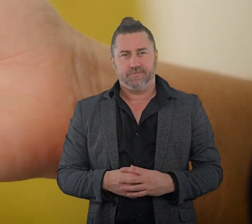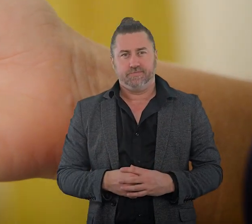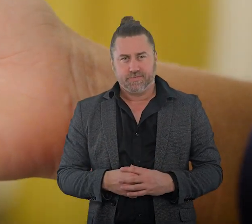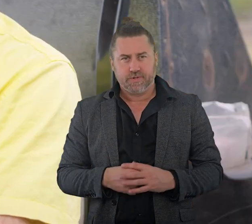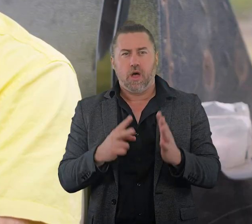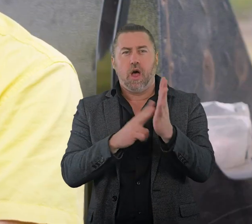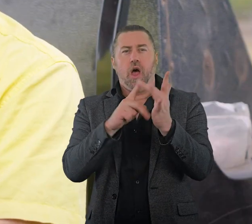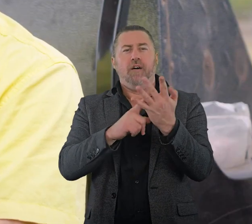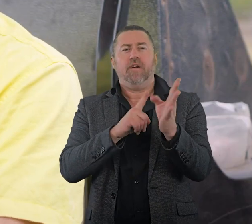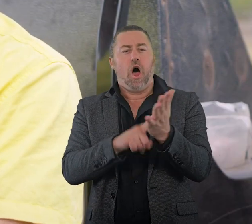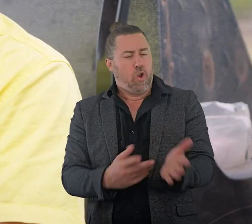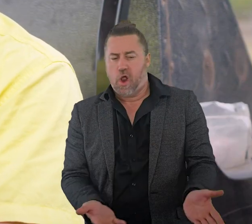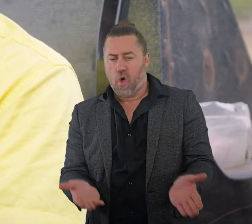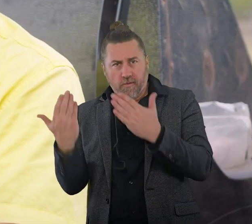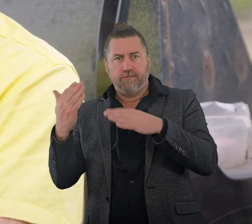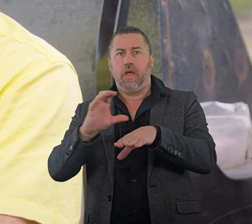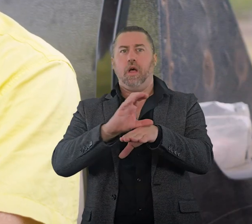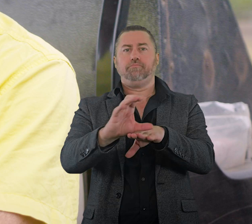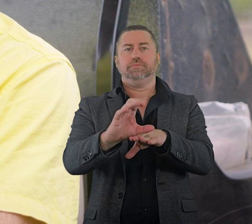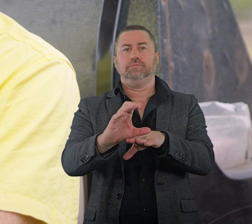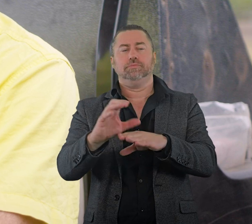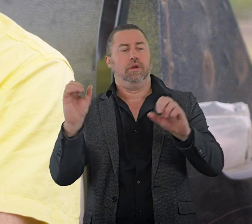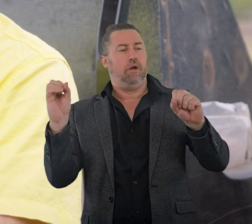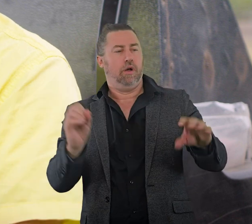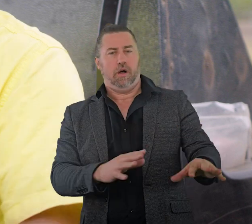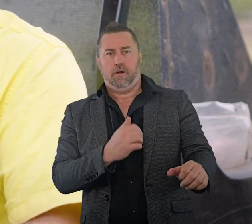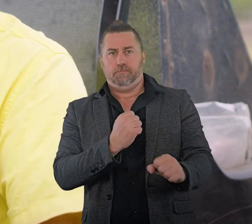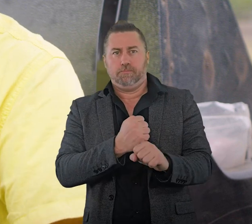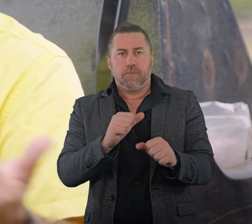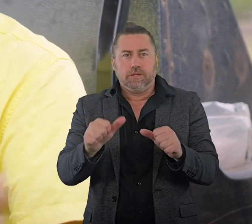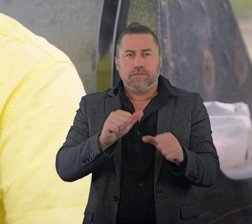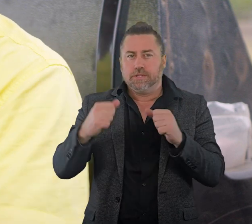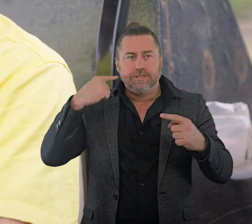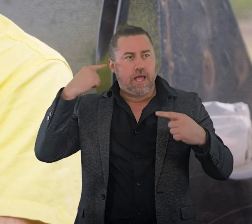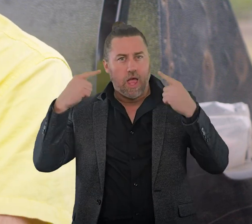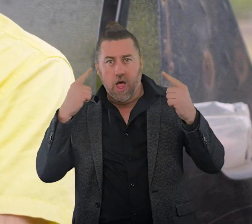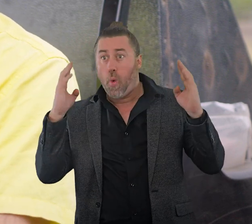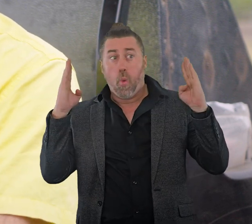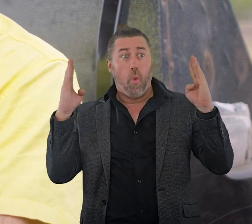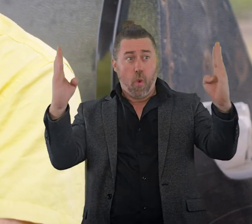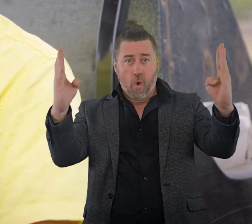[Drew] So we took vinyl out of the floors and put carpet down for soundproofing. And then obviously, with the walls being built,